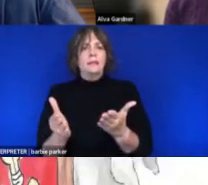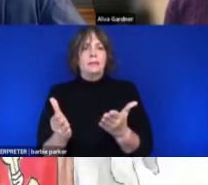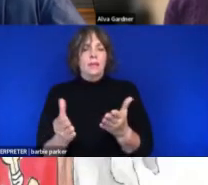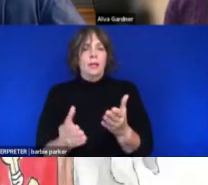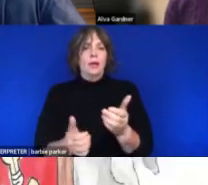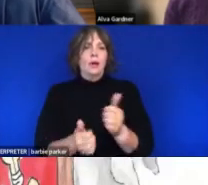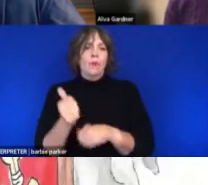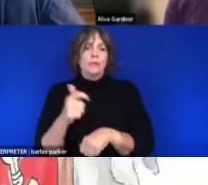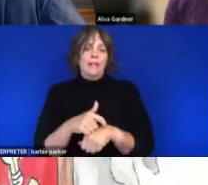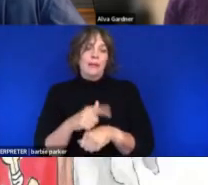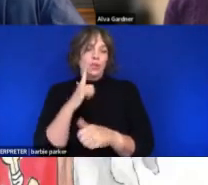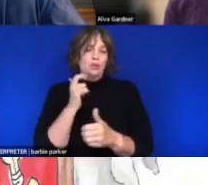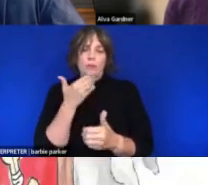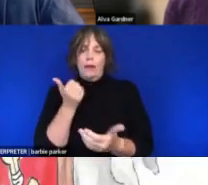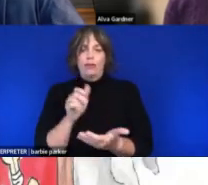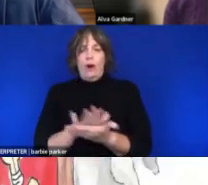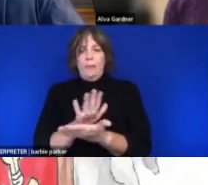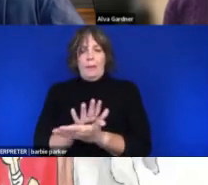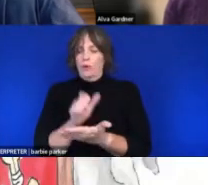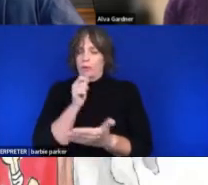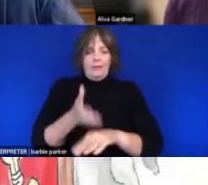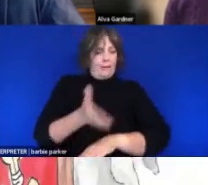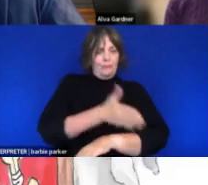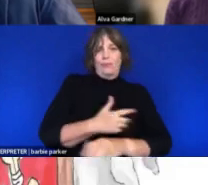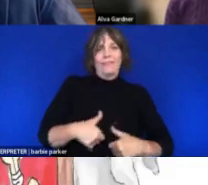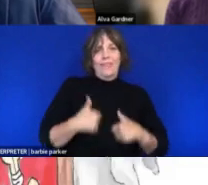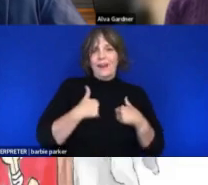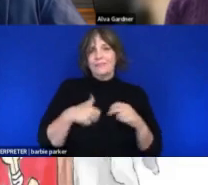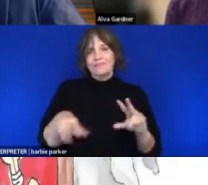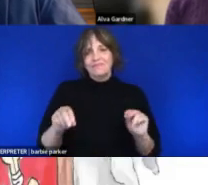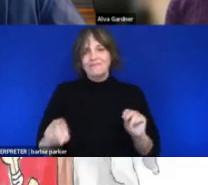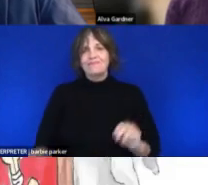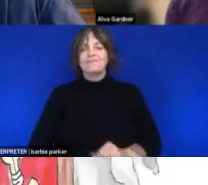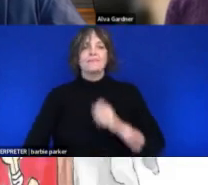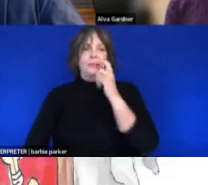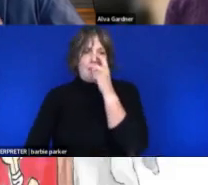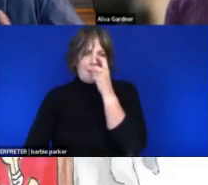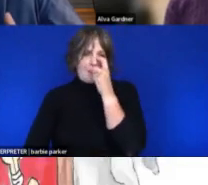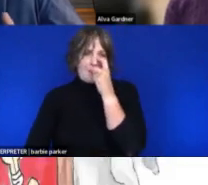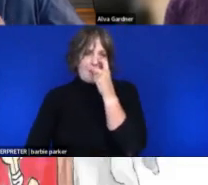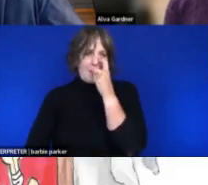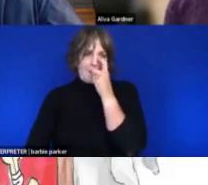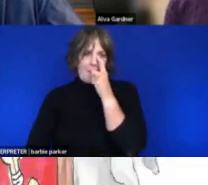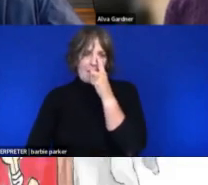better paper and not better lives. And part of this, I think, is because we never incorporated other parts of the